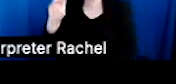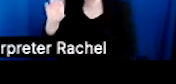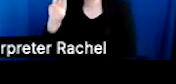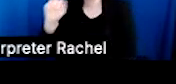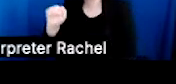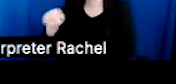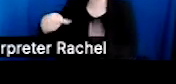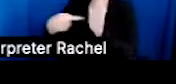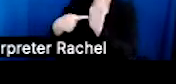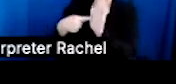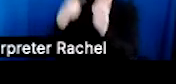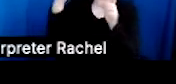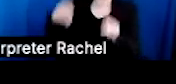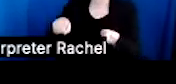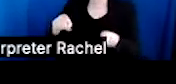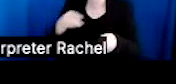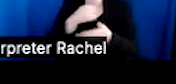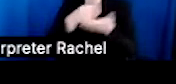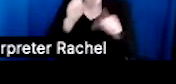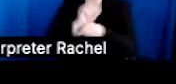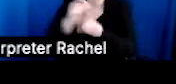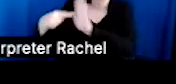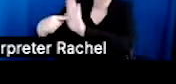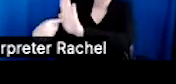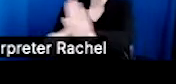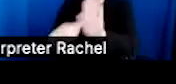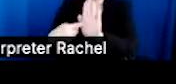when their work was featured in an exhibition, and that they have the right to refuse to have